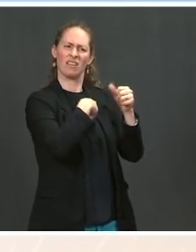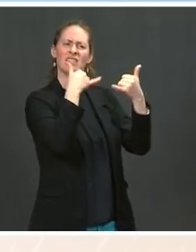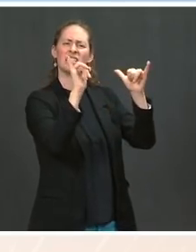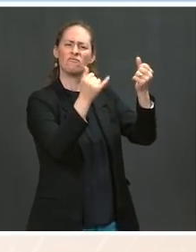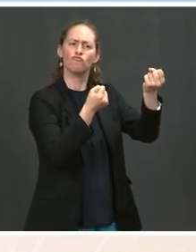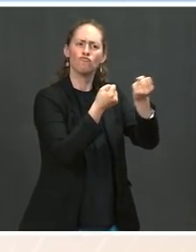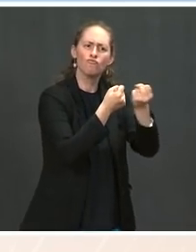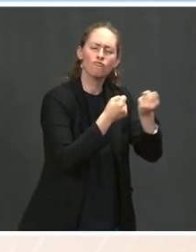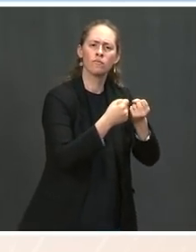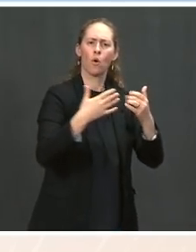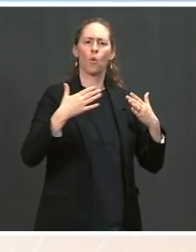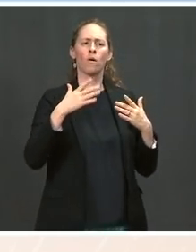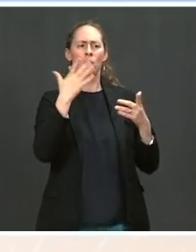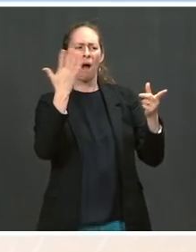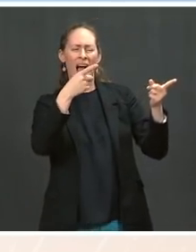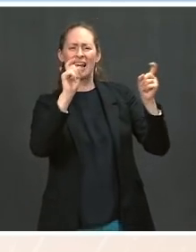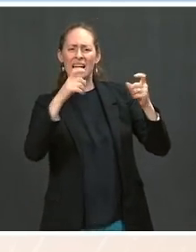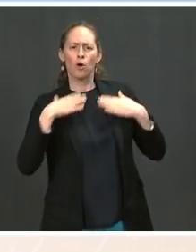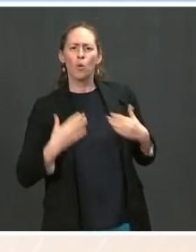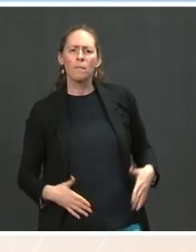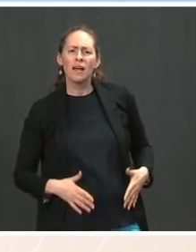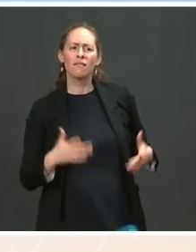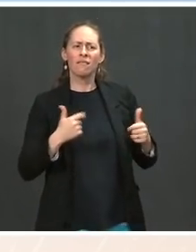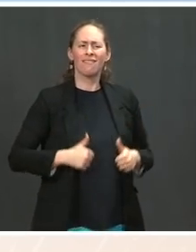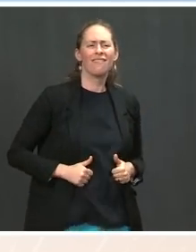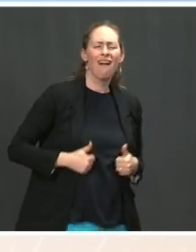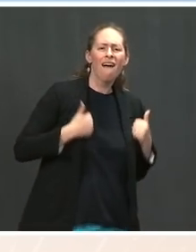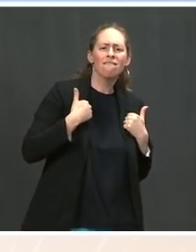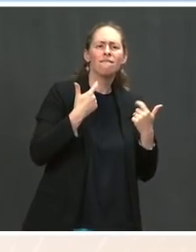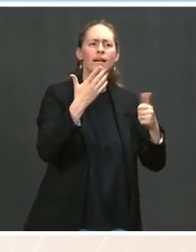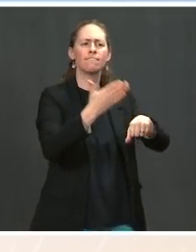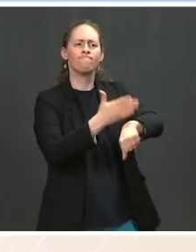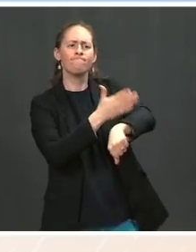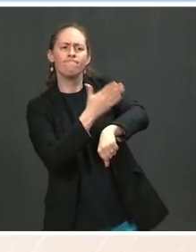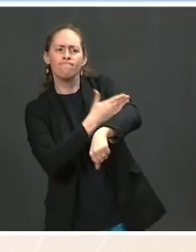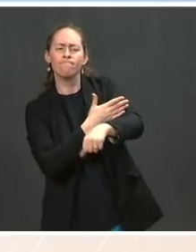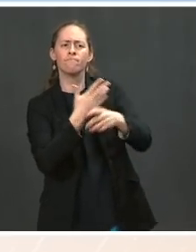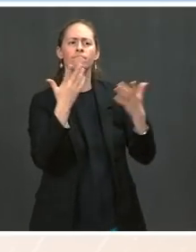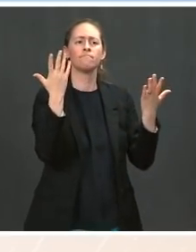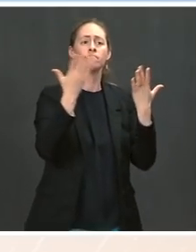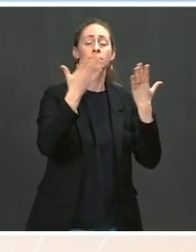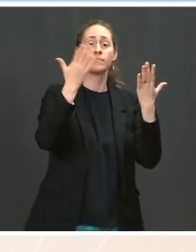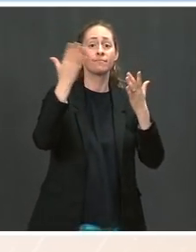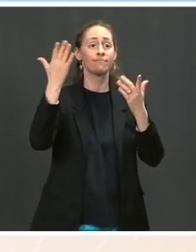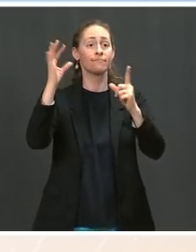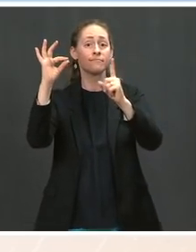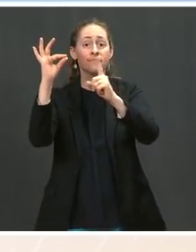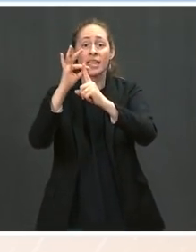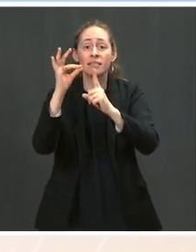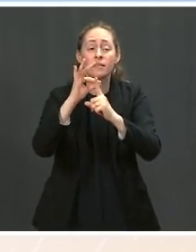We will ask other countries to step up, whether that's Pakistan, Russia, China, India, Turkey -- countries in the region